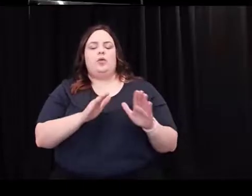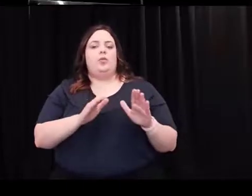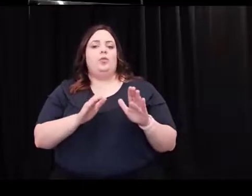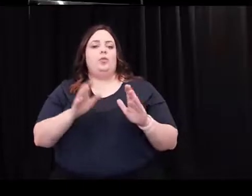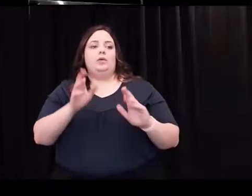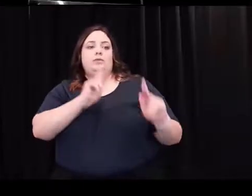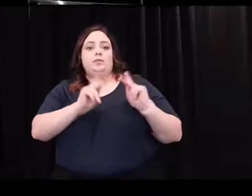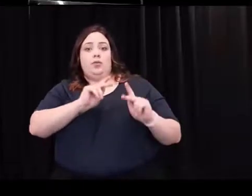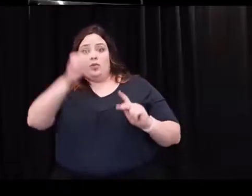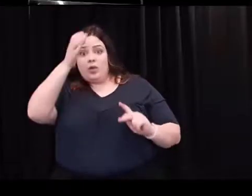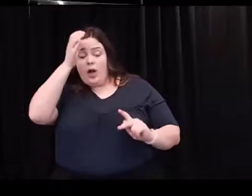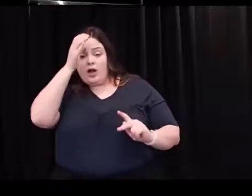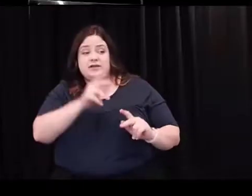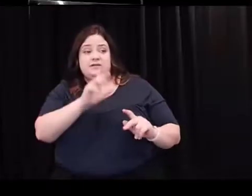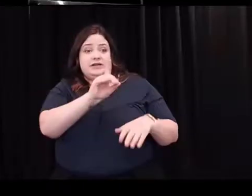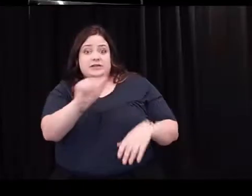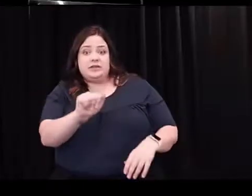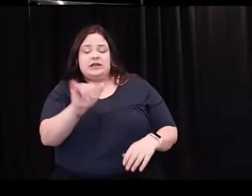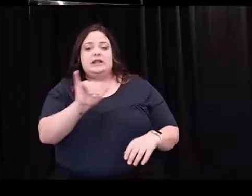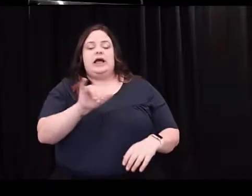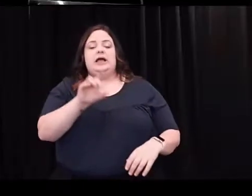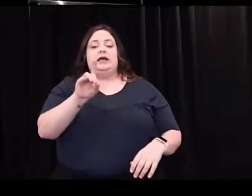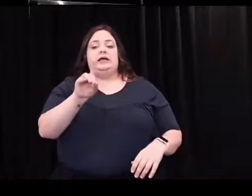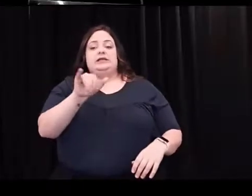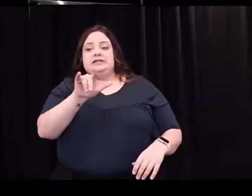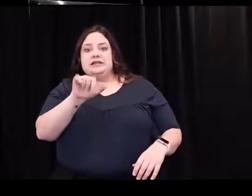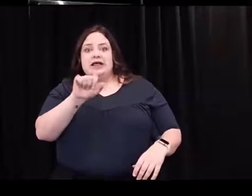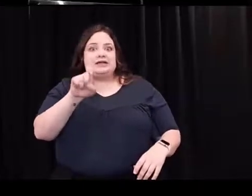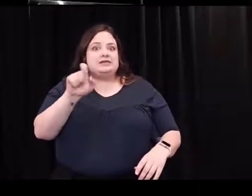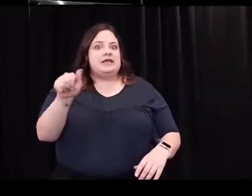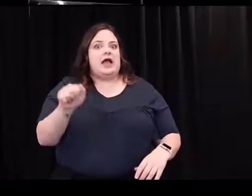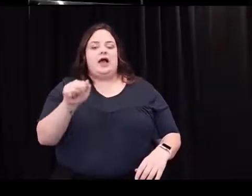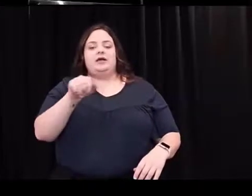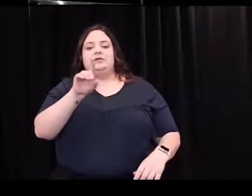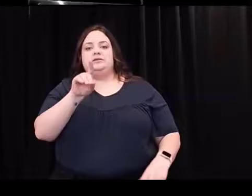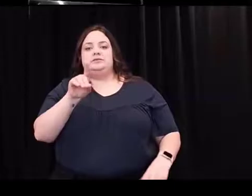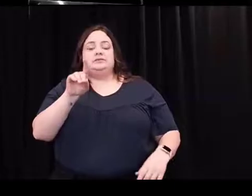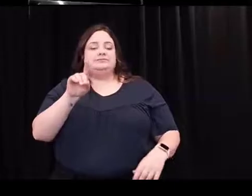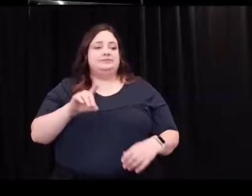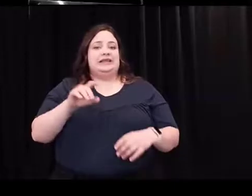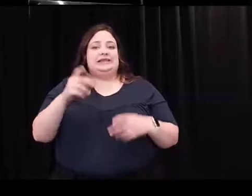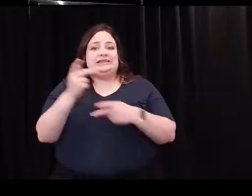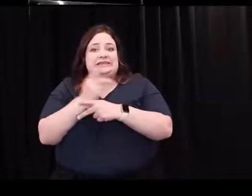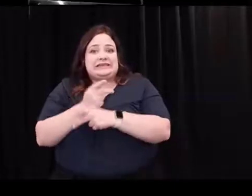disabilities like dyslexia, dyscalculia, dyspraxia, ADHD, all that sort of stuff,